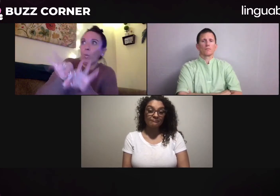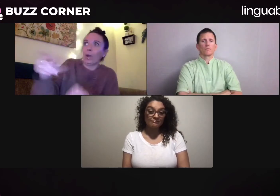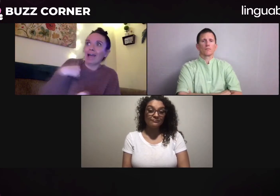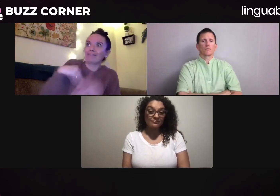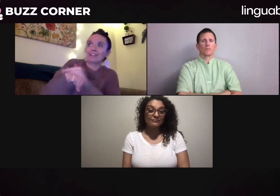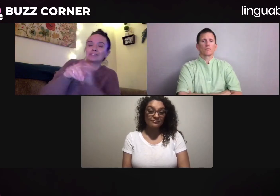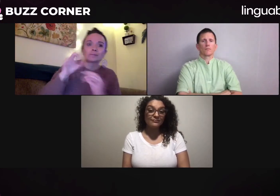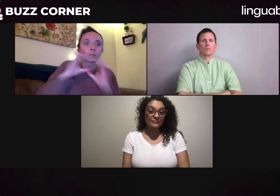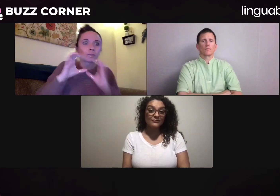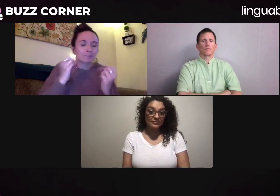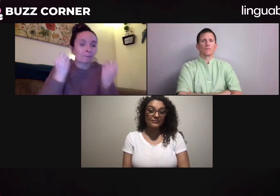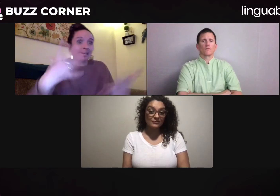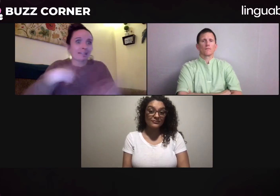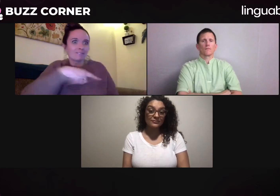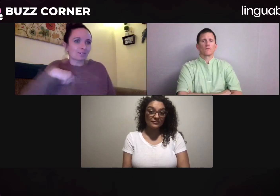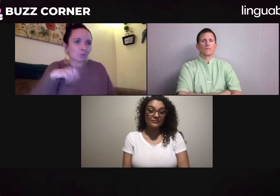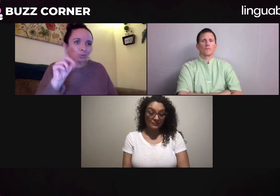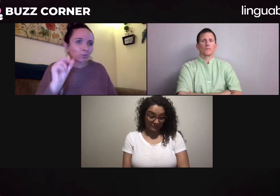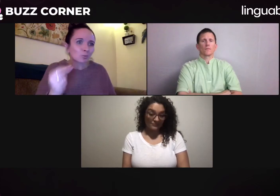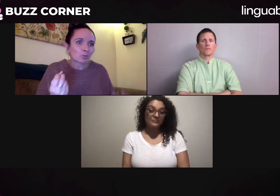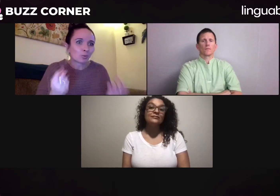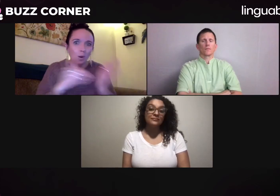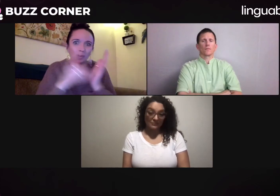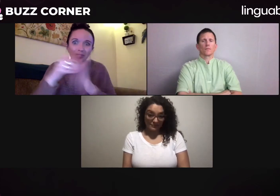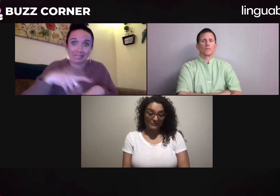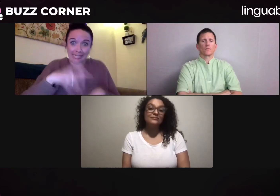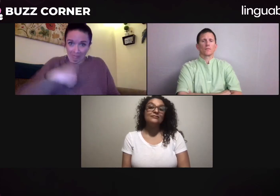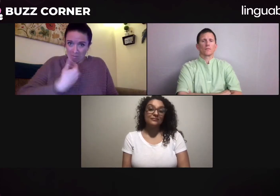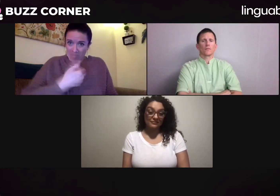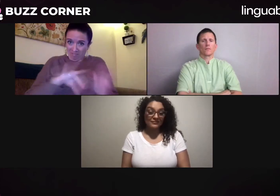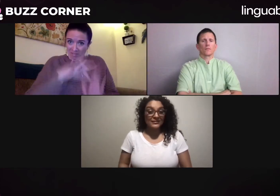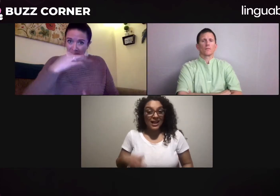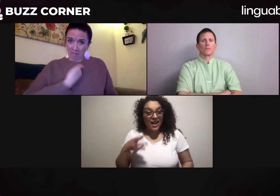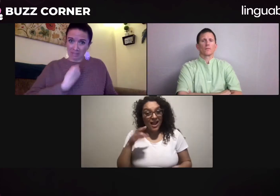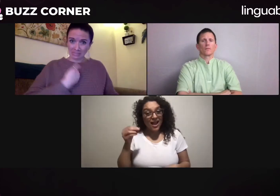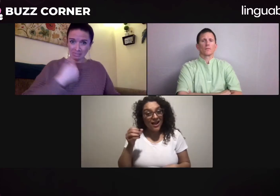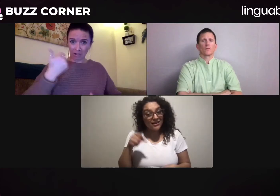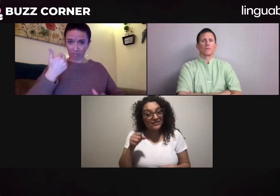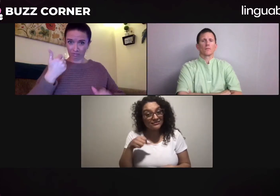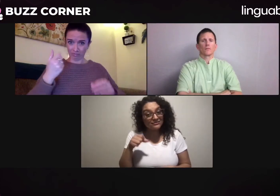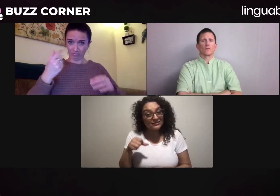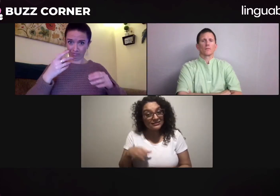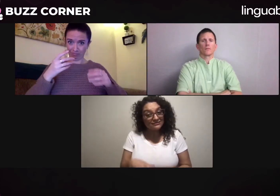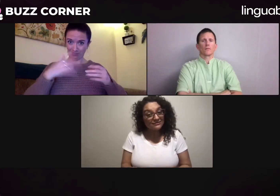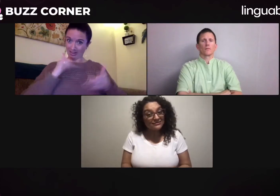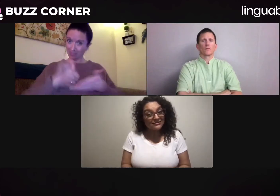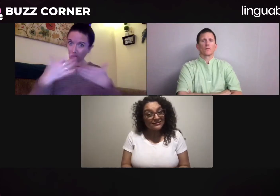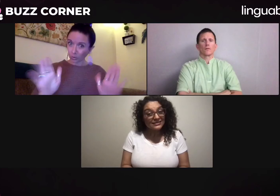that's how we grow a lot of times is that we get feedback from the people around us and if it's substandard and we need to grow,